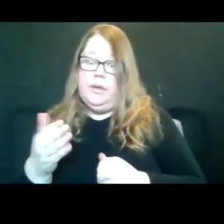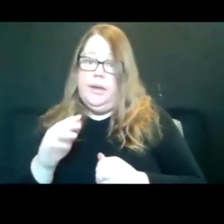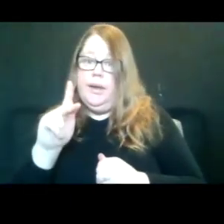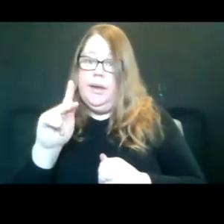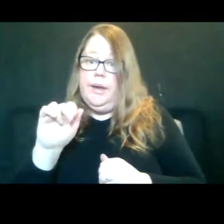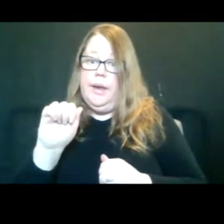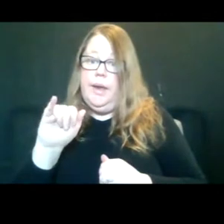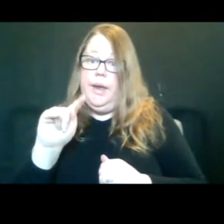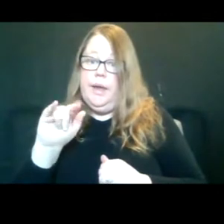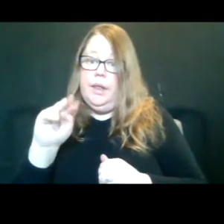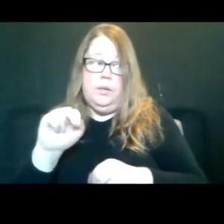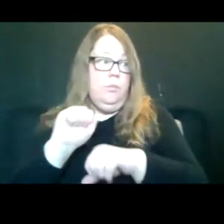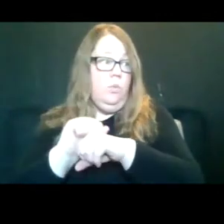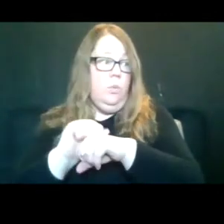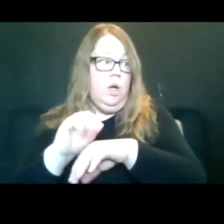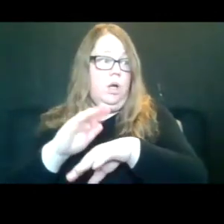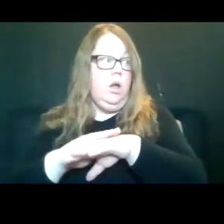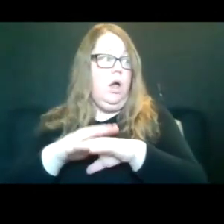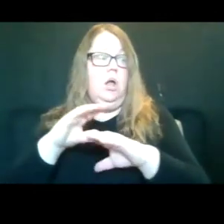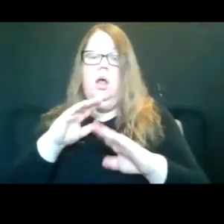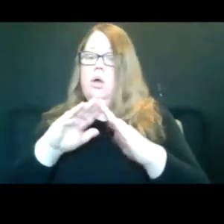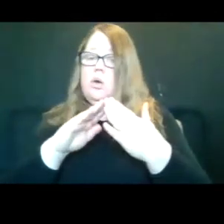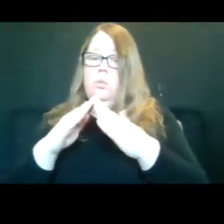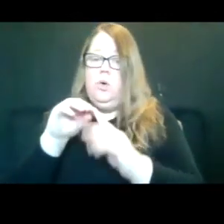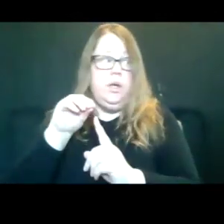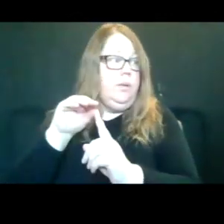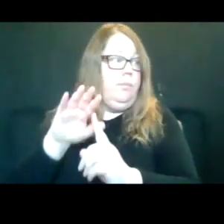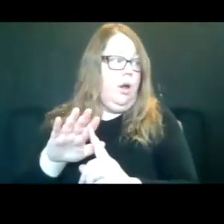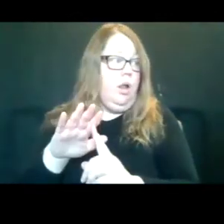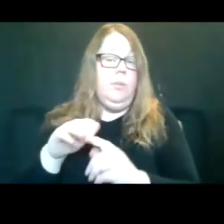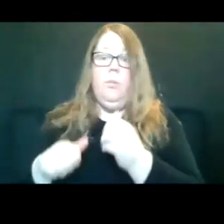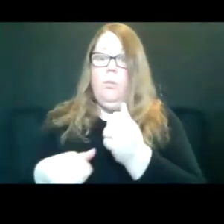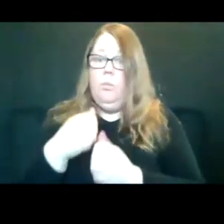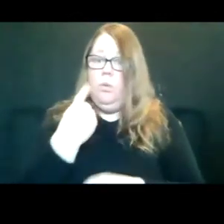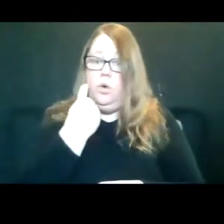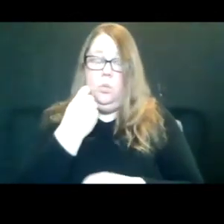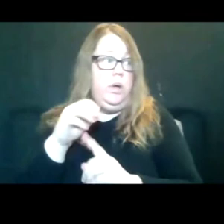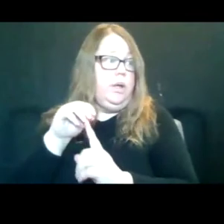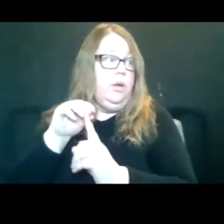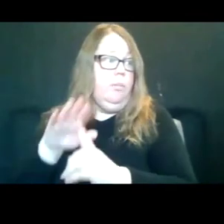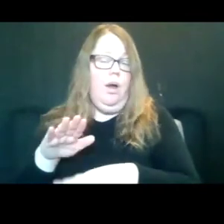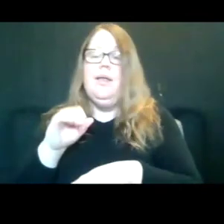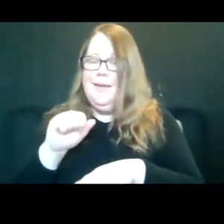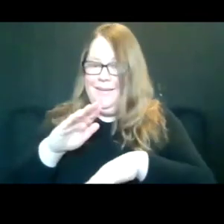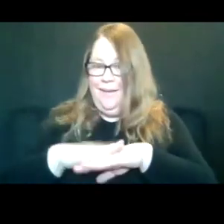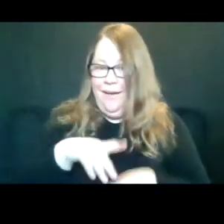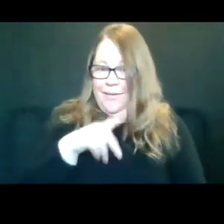has been working on is the Community Spotlights. The most recent spotlight is the Minnesota